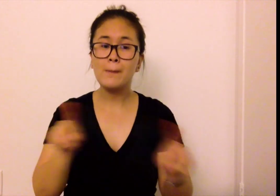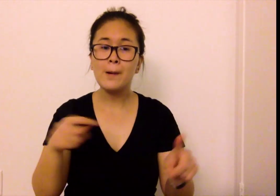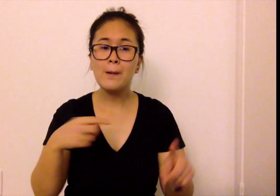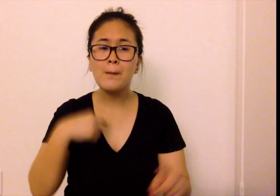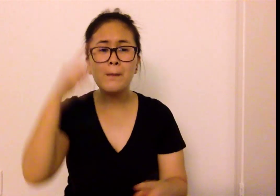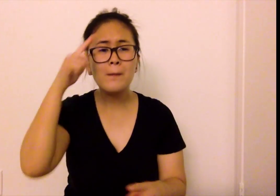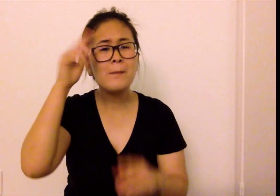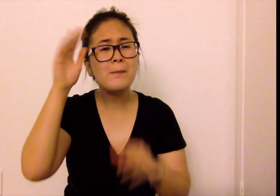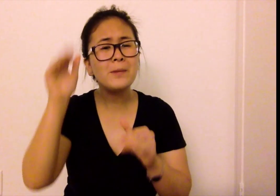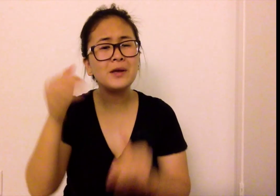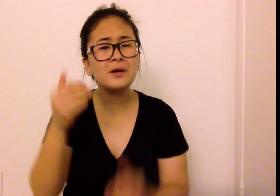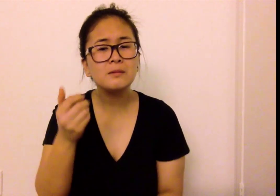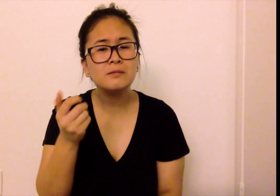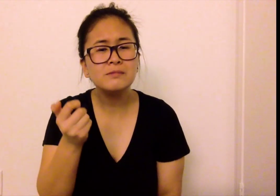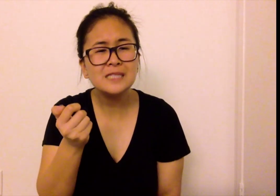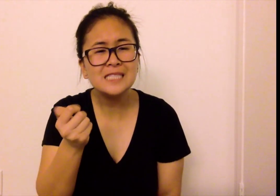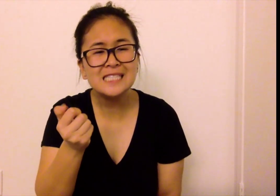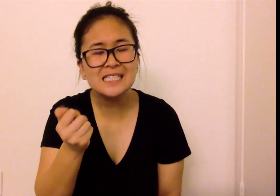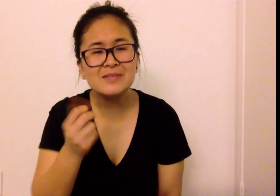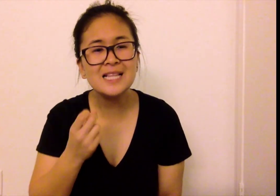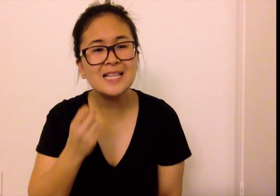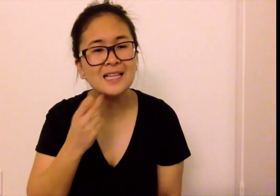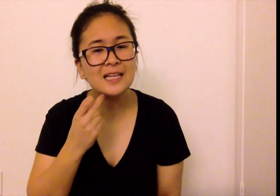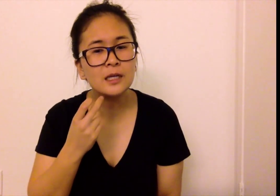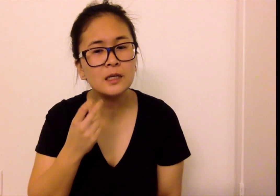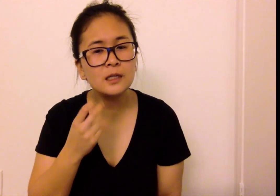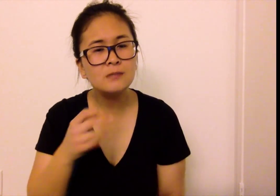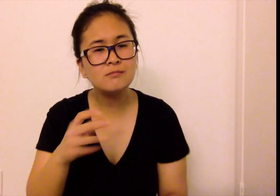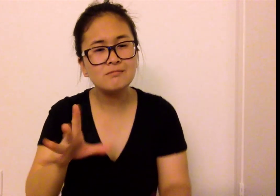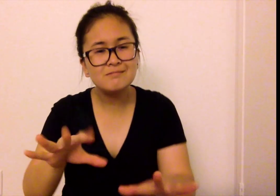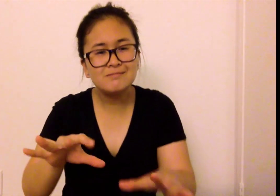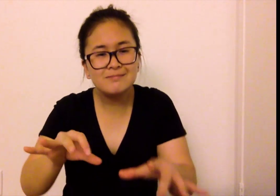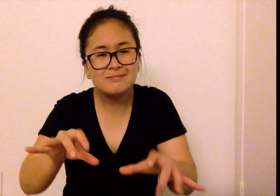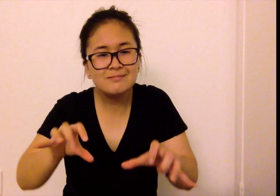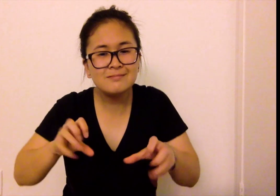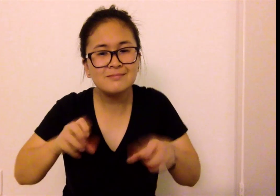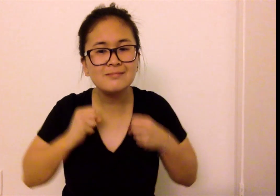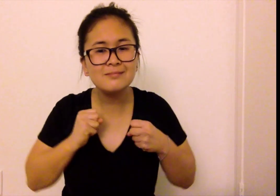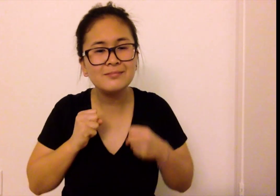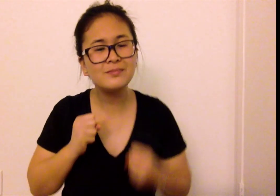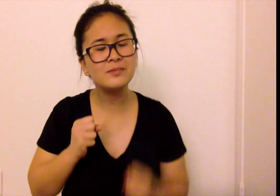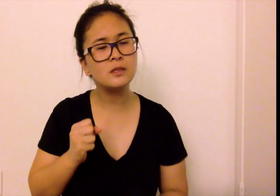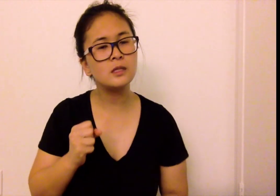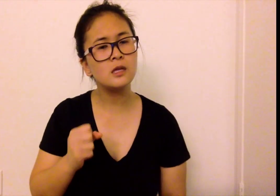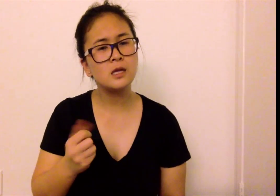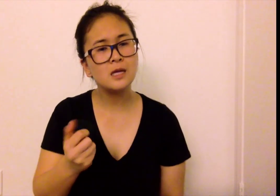I hope that by speaking today, you absorbed a small amount of light,